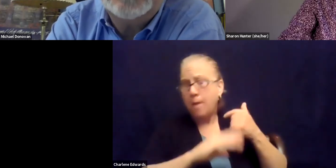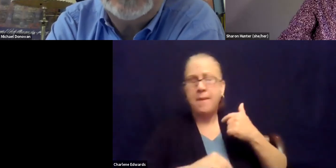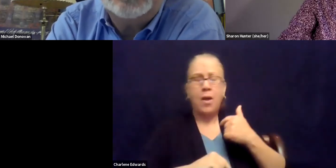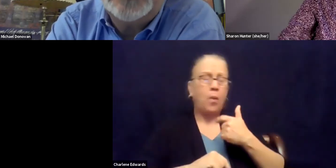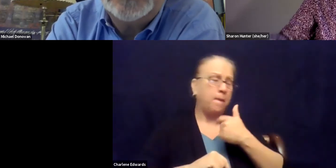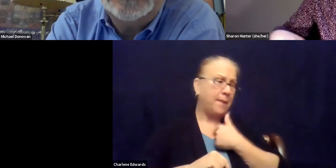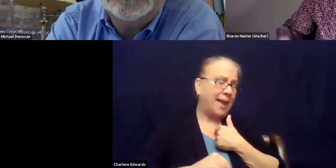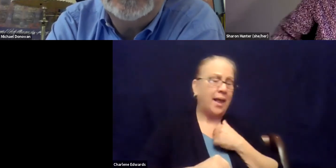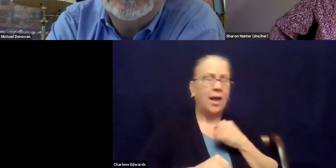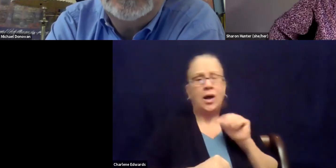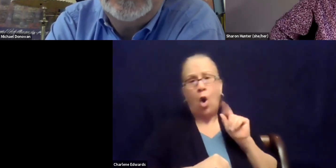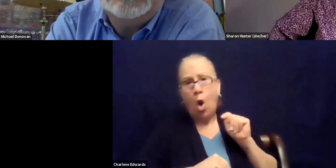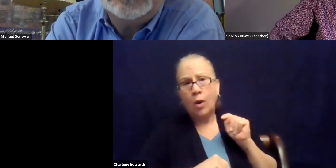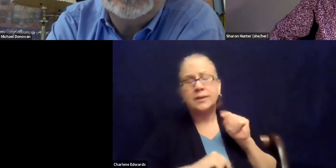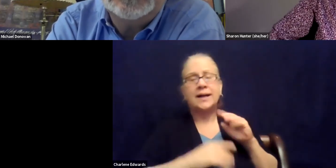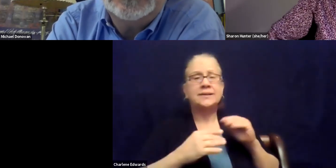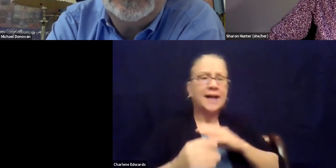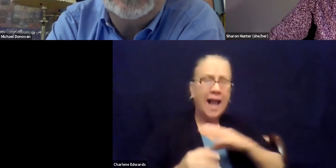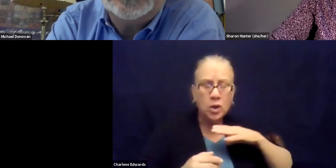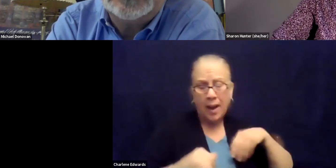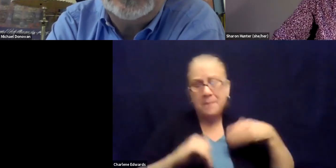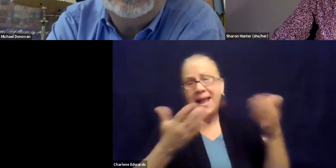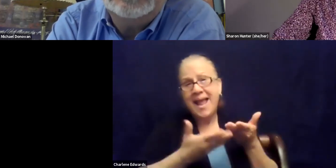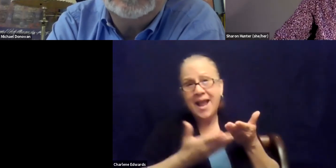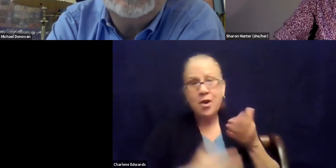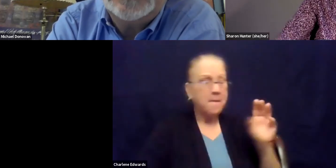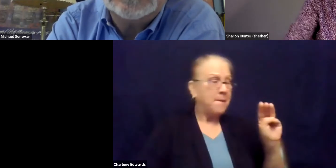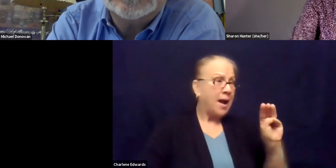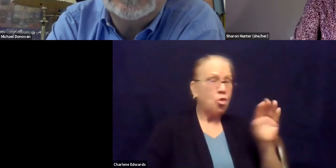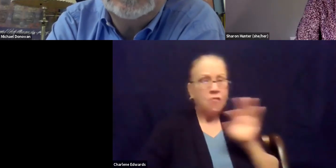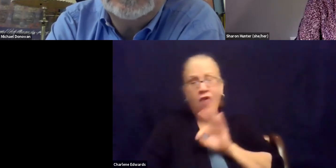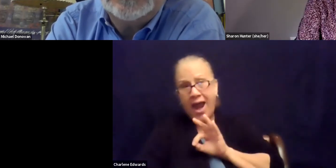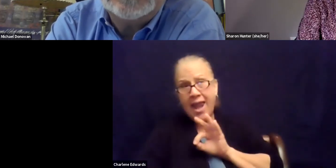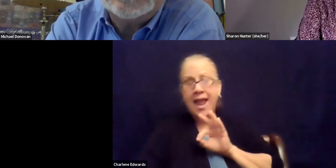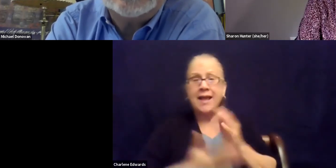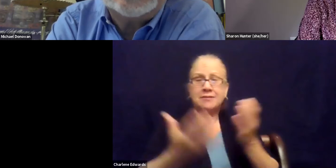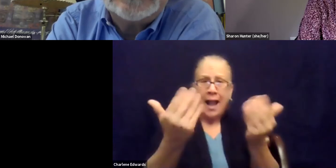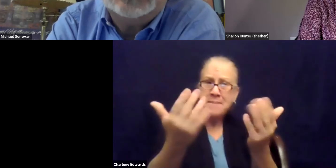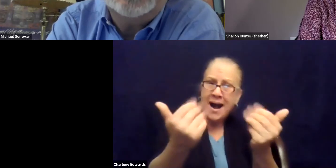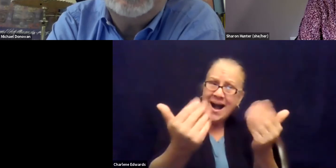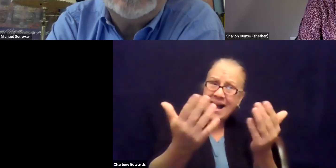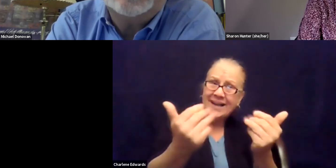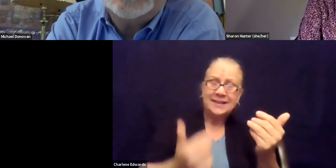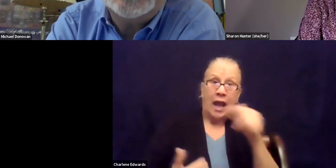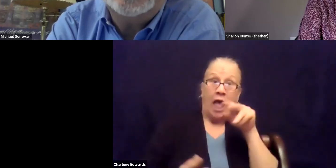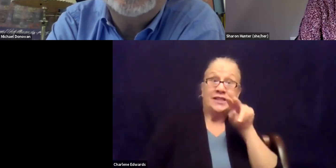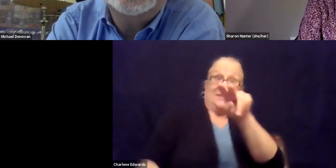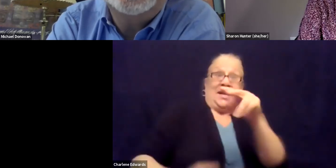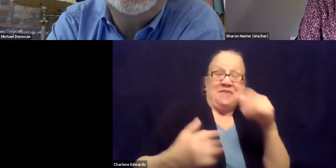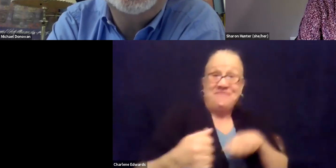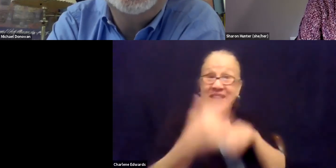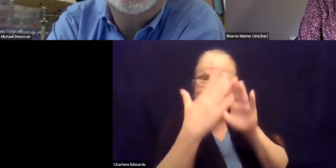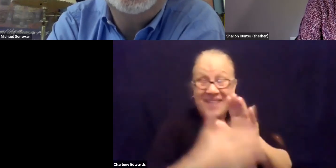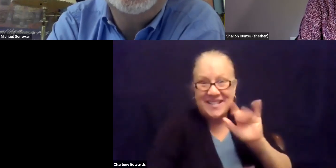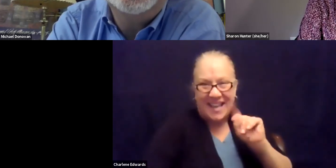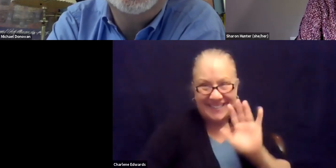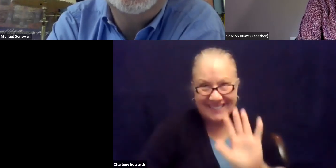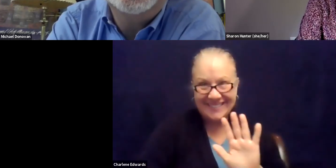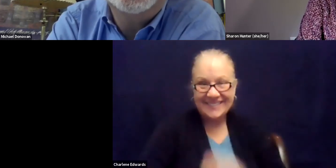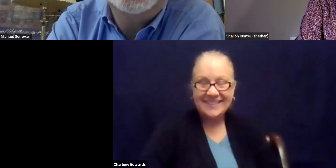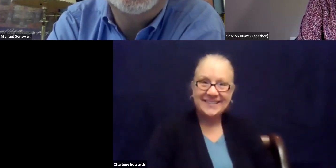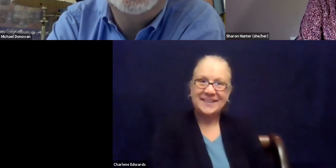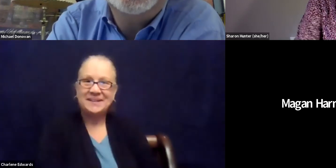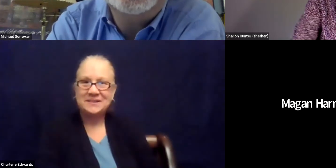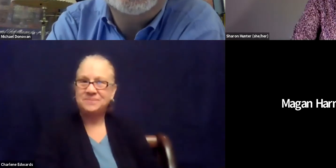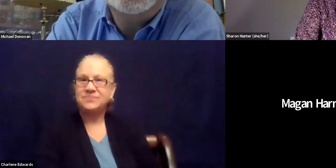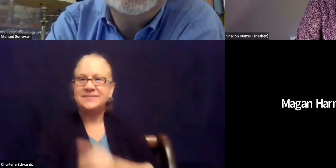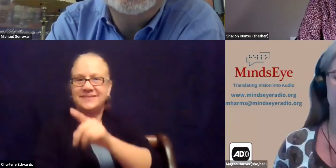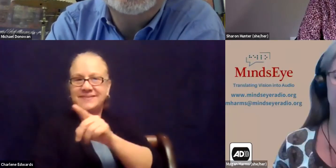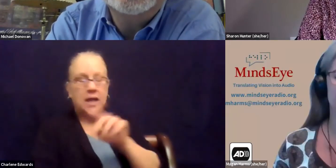Monday through Friday, to talk to you. -- I will bring Magan back in.